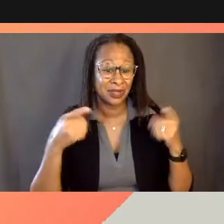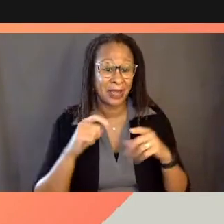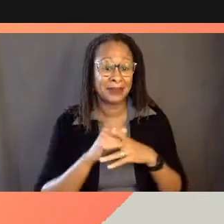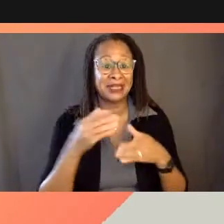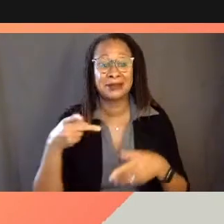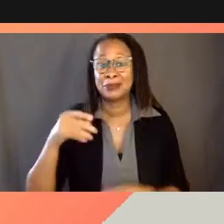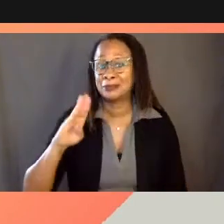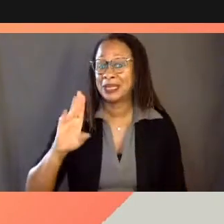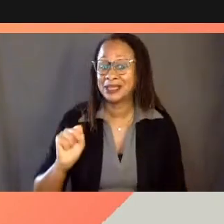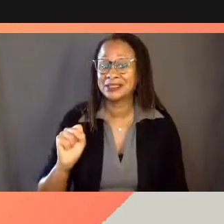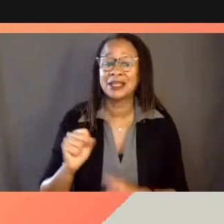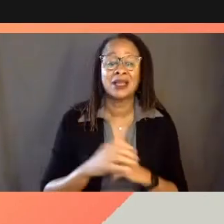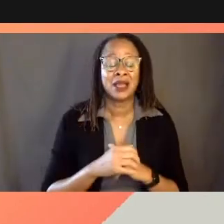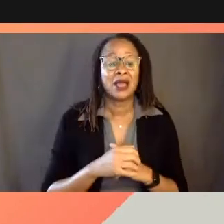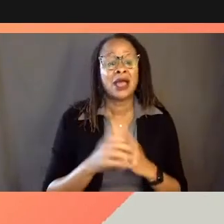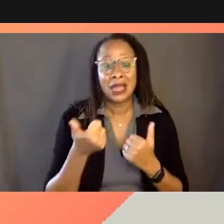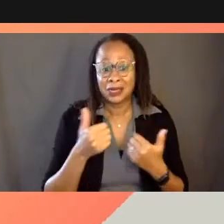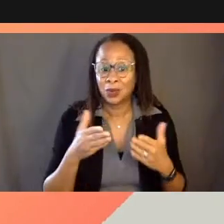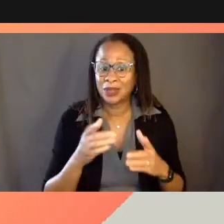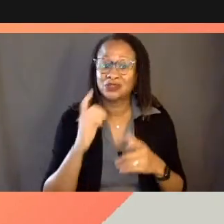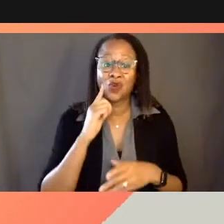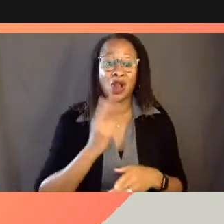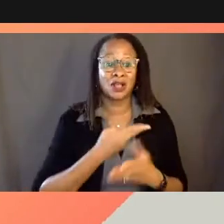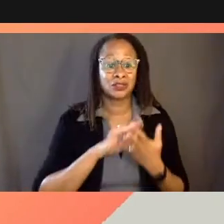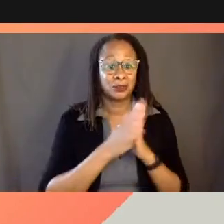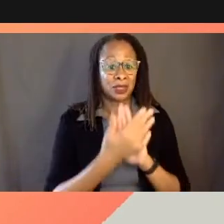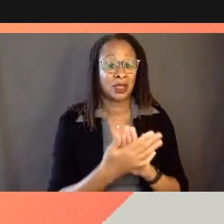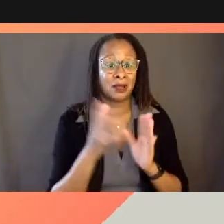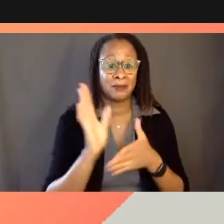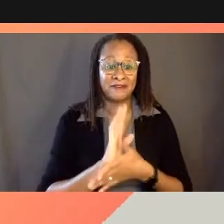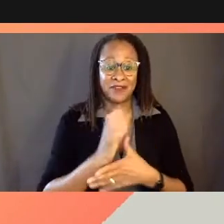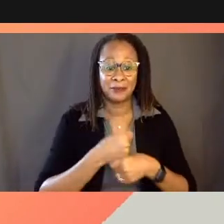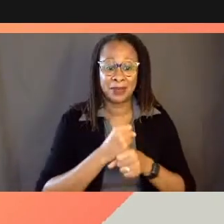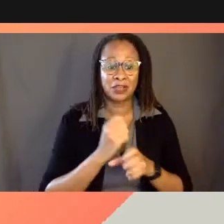for us to be filmmakers who are able to